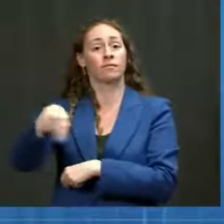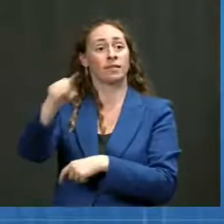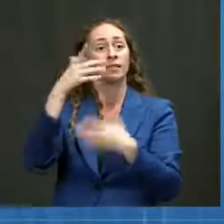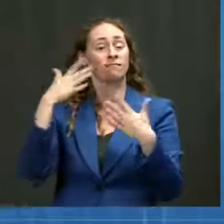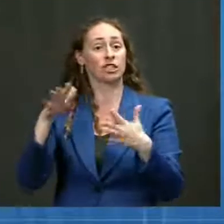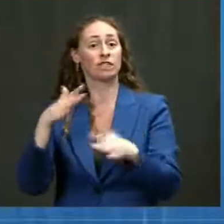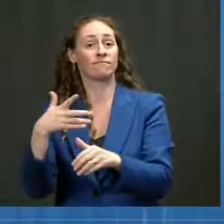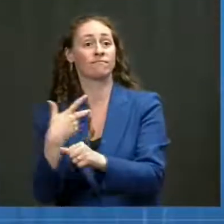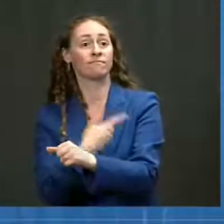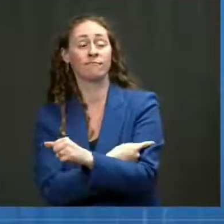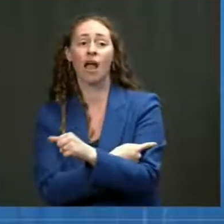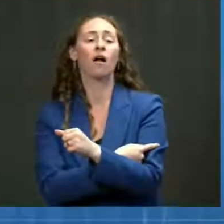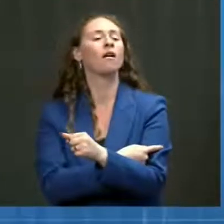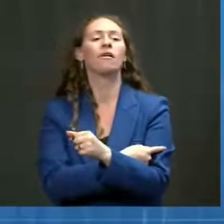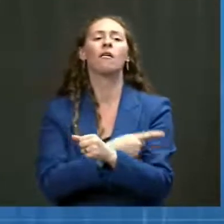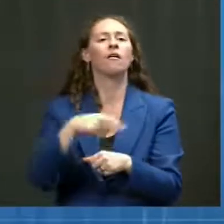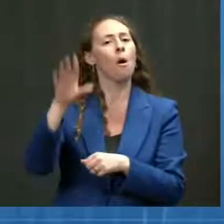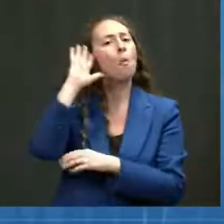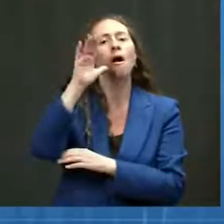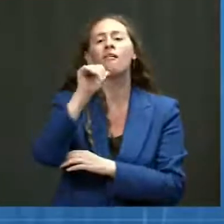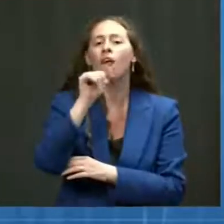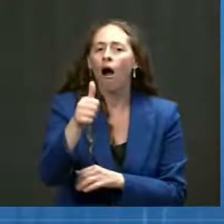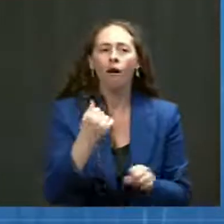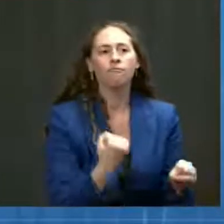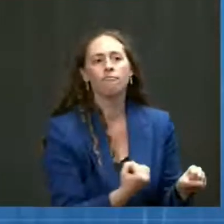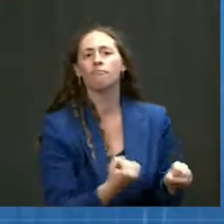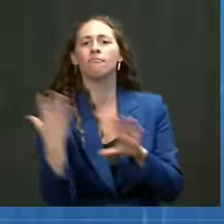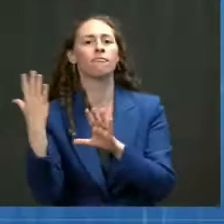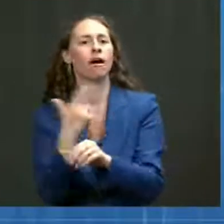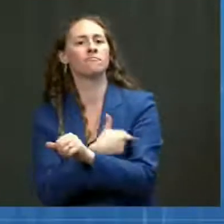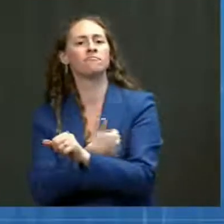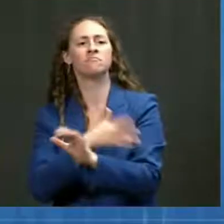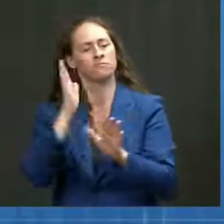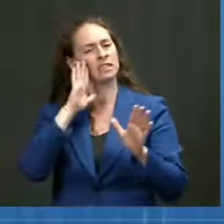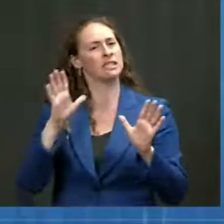THING IS VERY CLEAR, EATING VACCINATED CAN KEEP YOU OUT OF